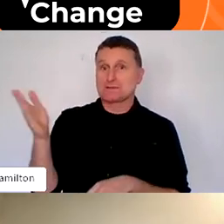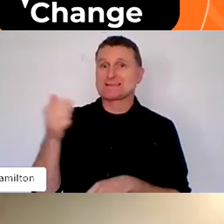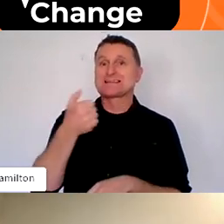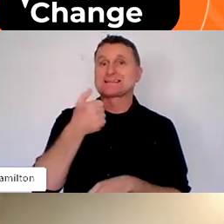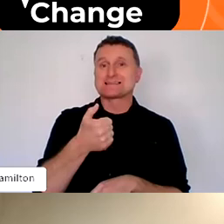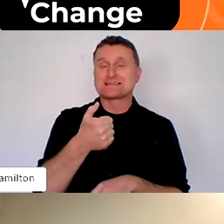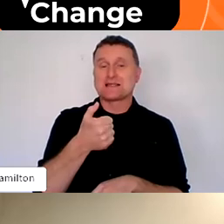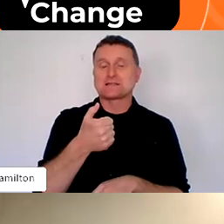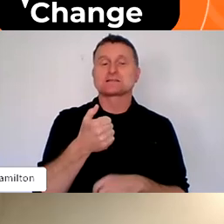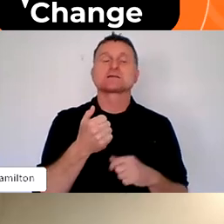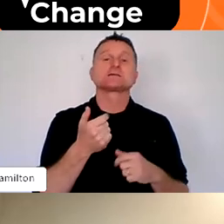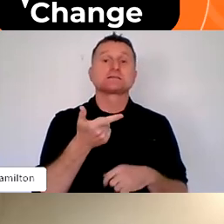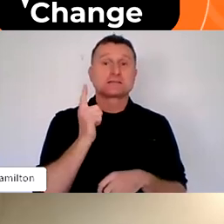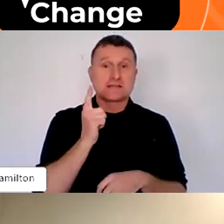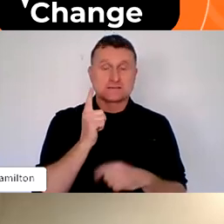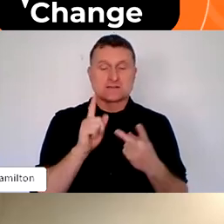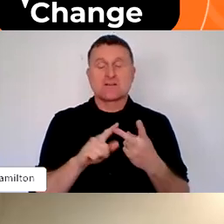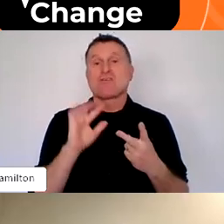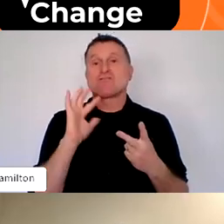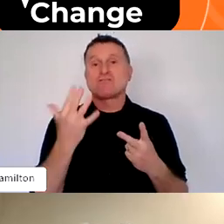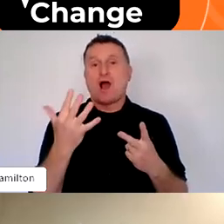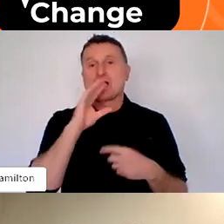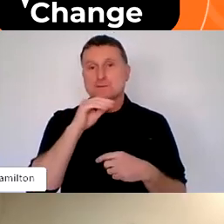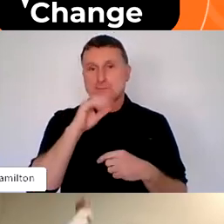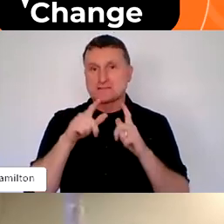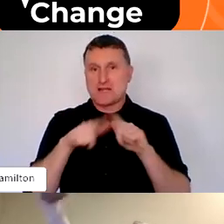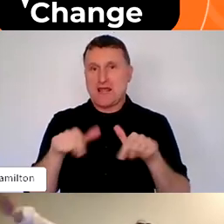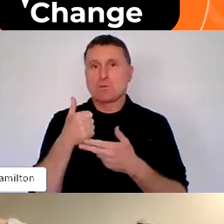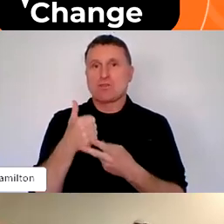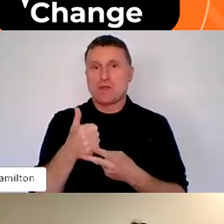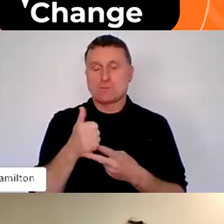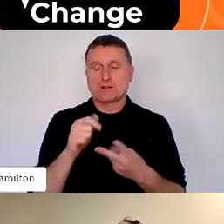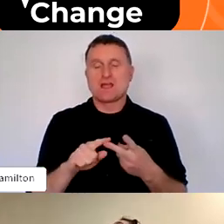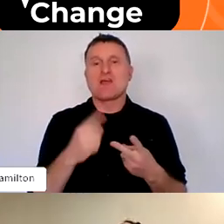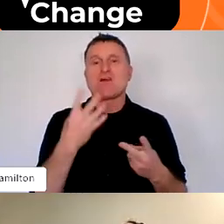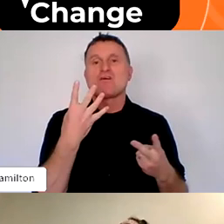speech language therapists, and about 40 education support workers